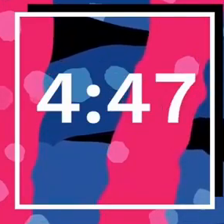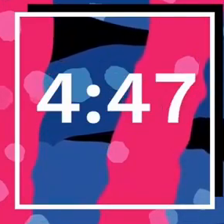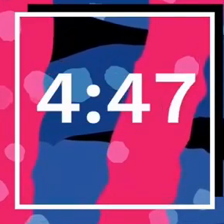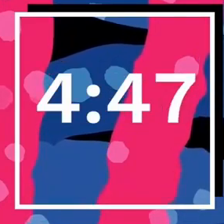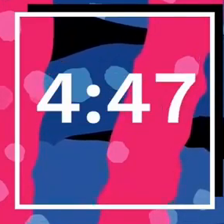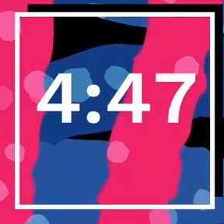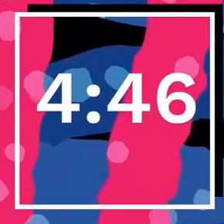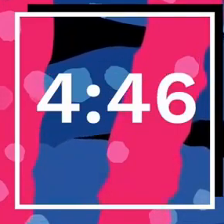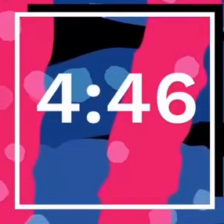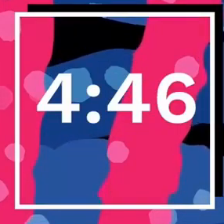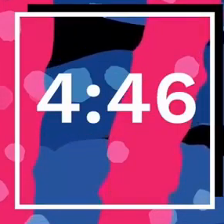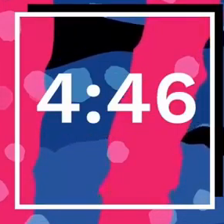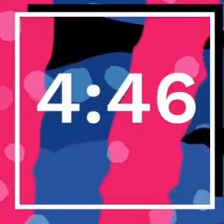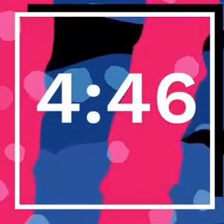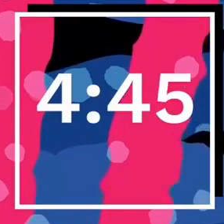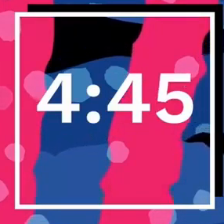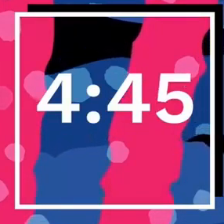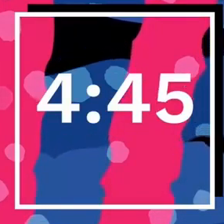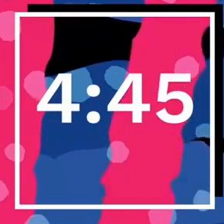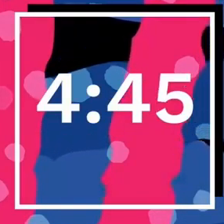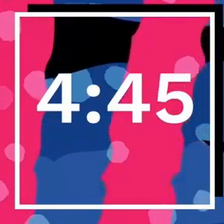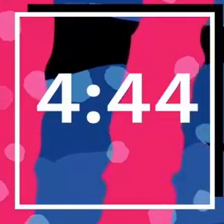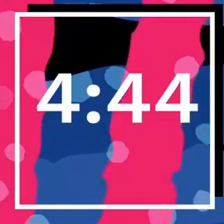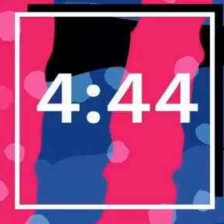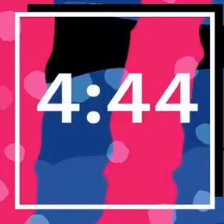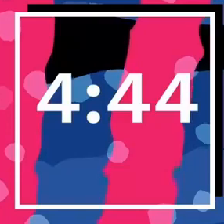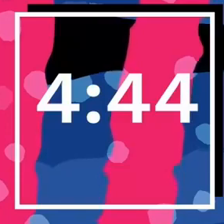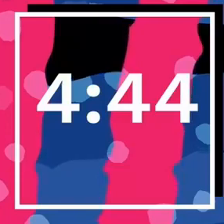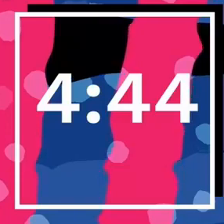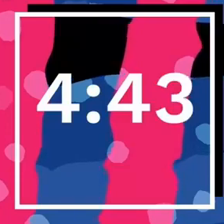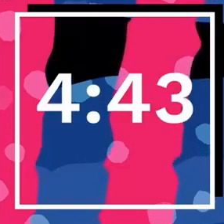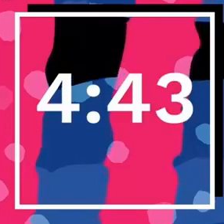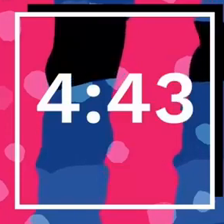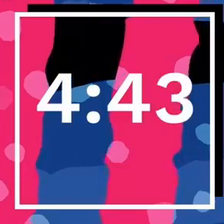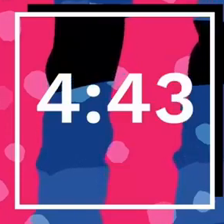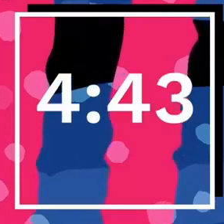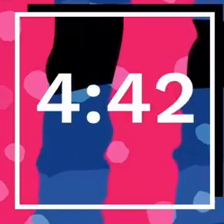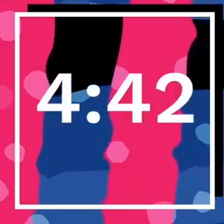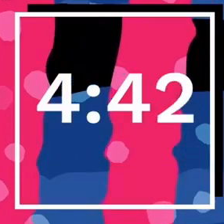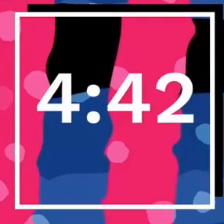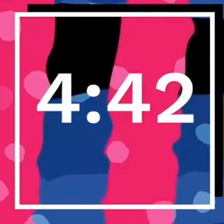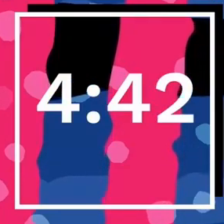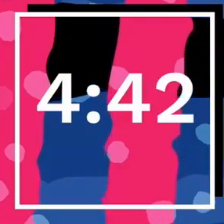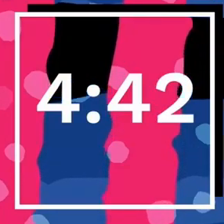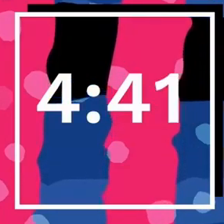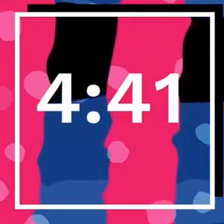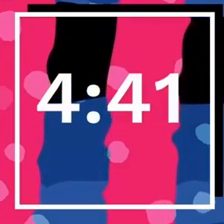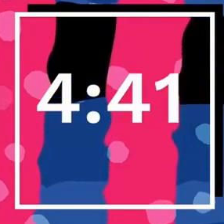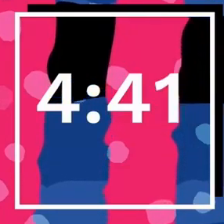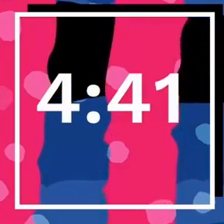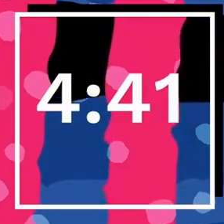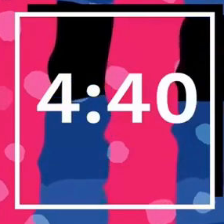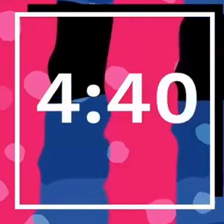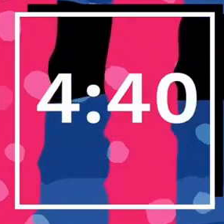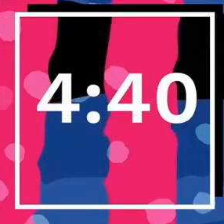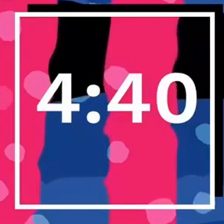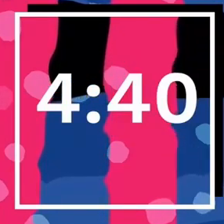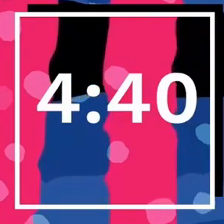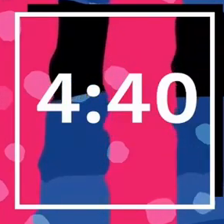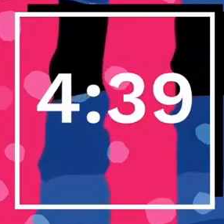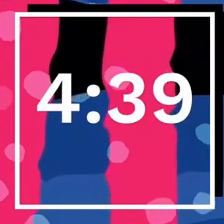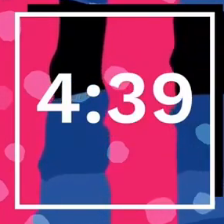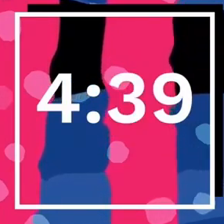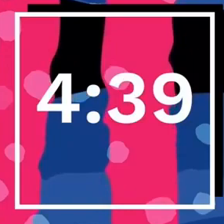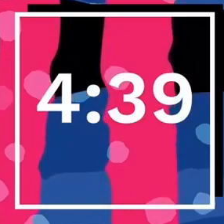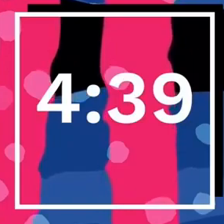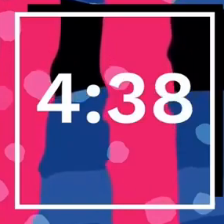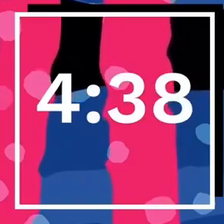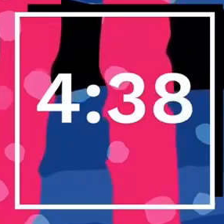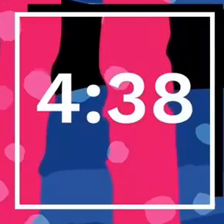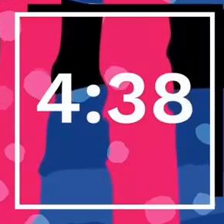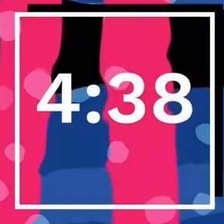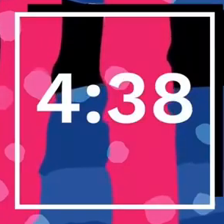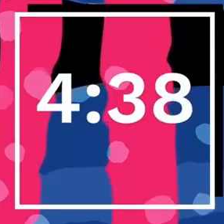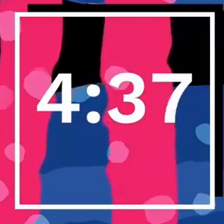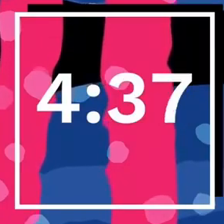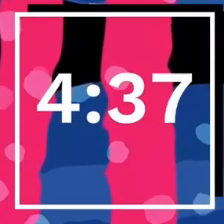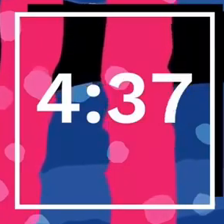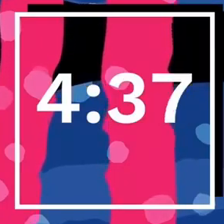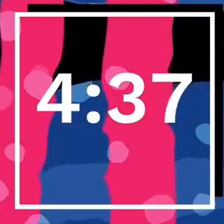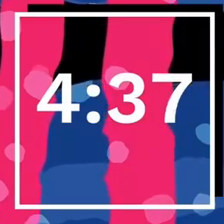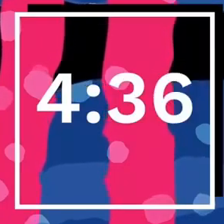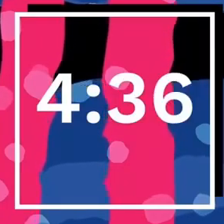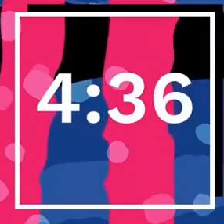ECONOMIC BOOST.